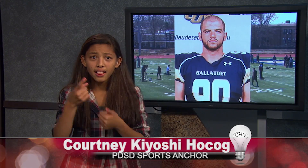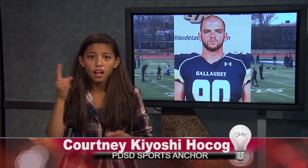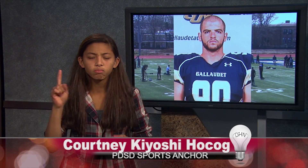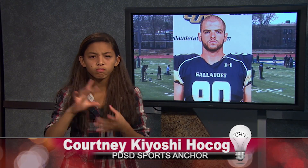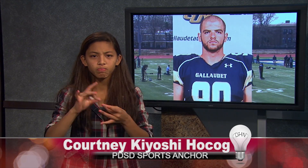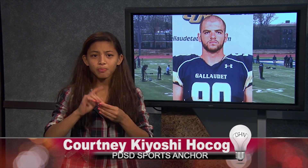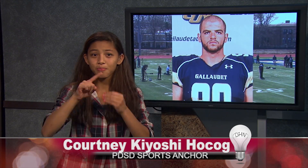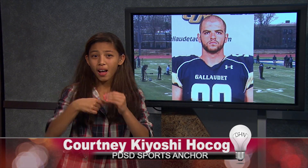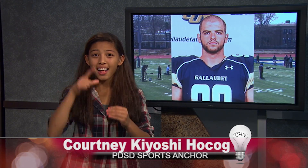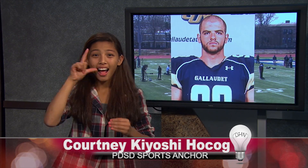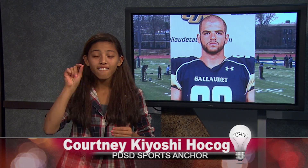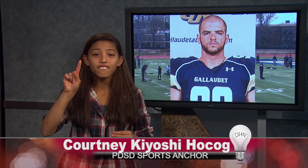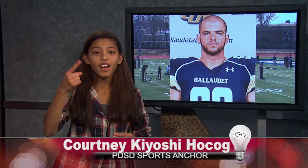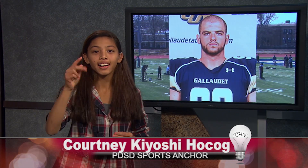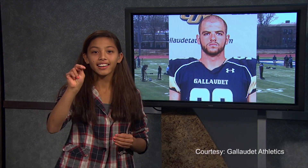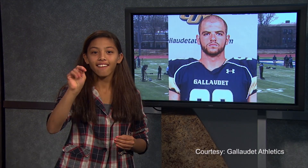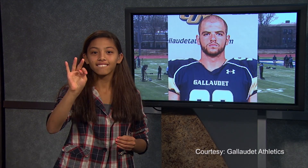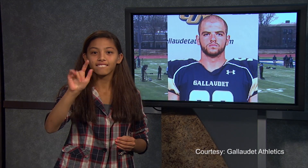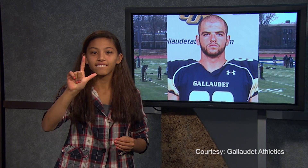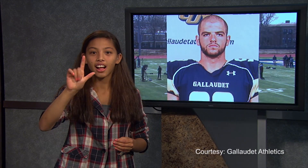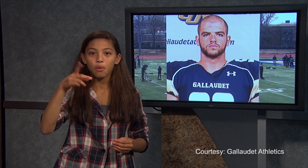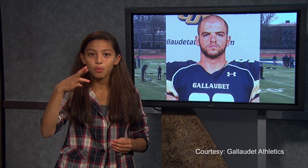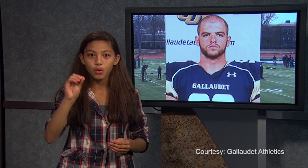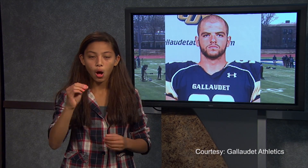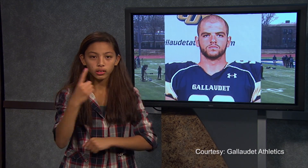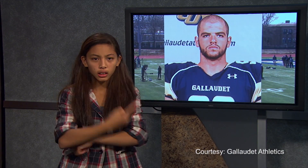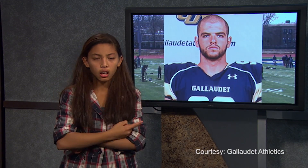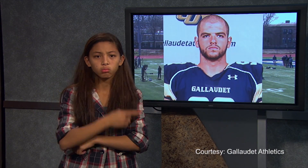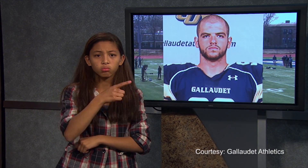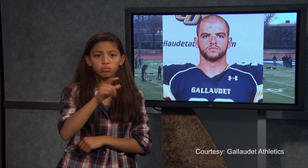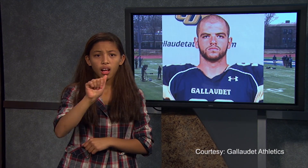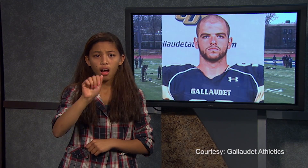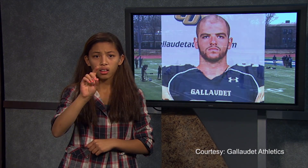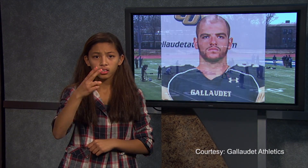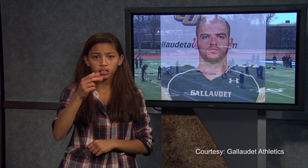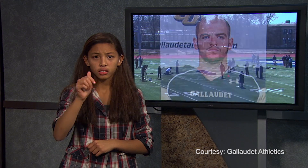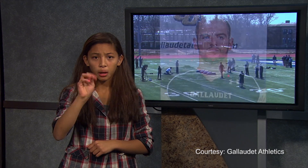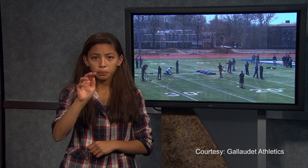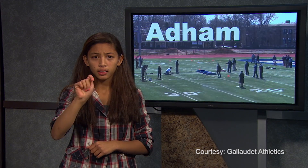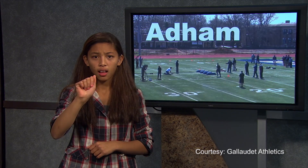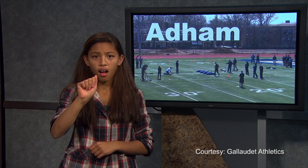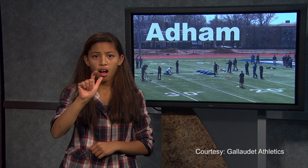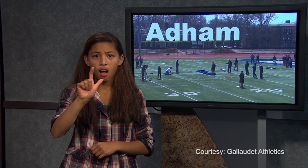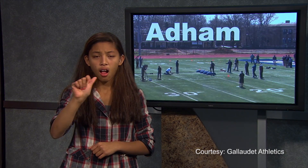LAST WEEK WE TOLD YOU ABOUT GALLAUDET UNIVERSITY'S FIRST EVER PRO DAY. N-F-L PROSPECT, ADHAM